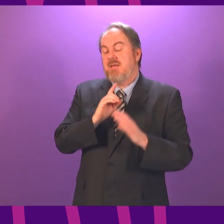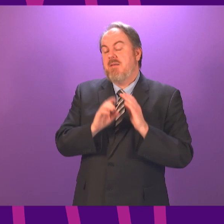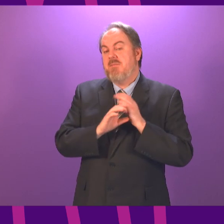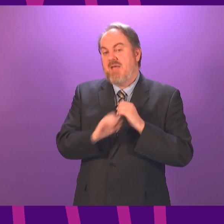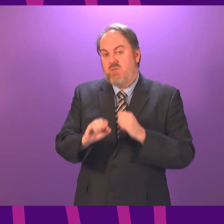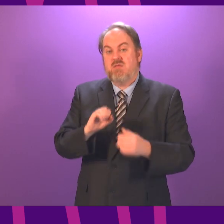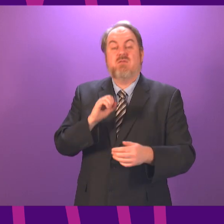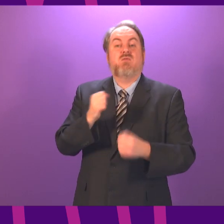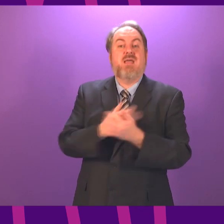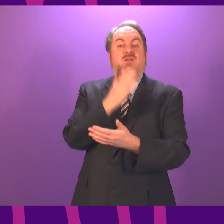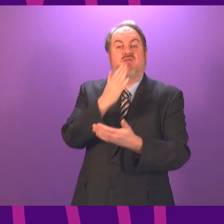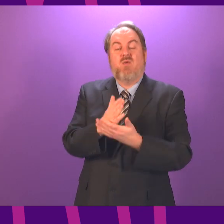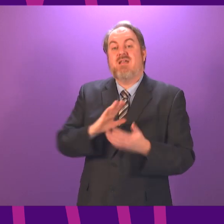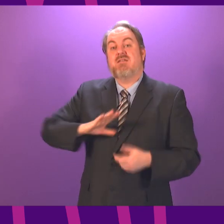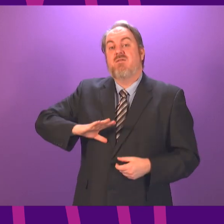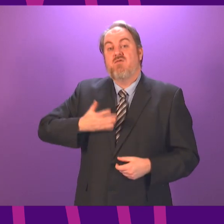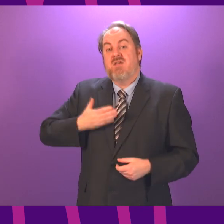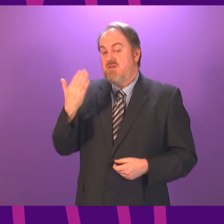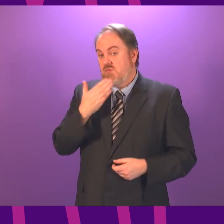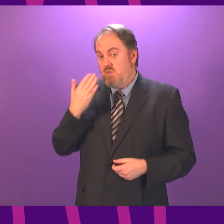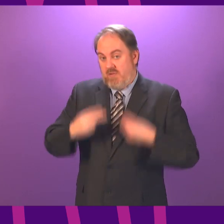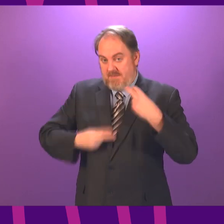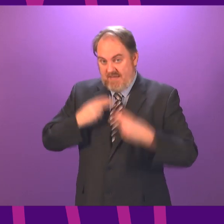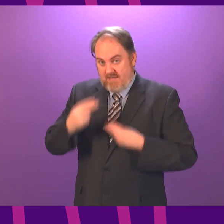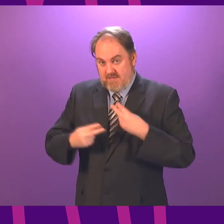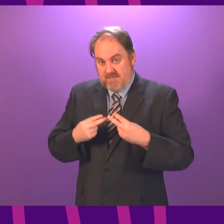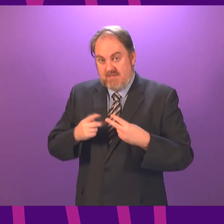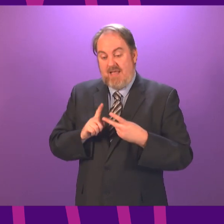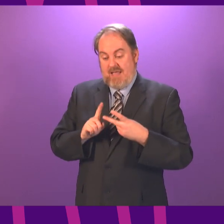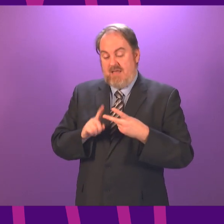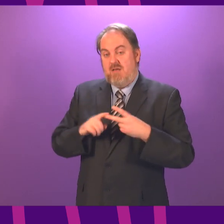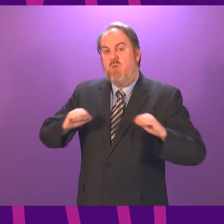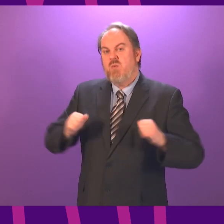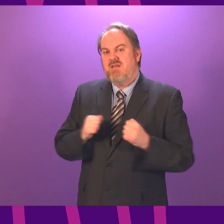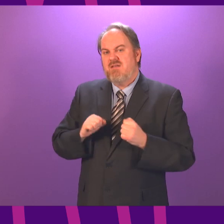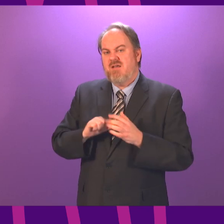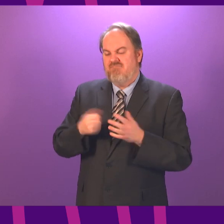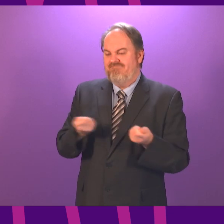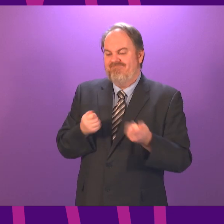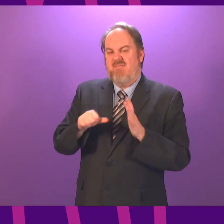periods, and our £100 Covid winter hardship payment supported more than 144,000 children